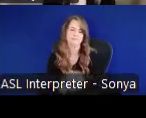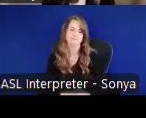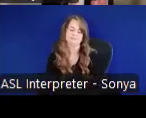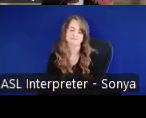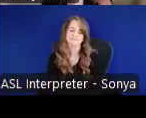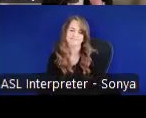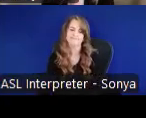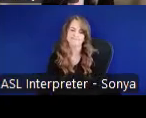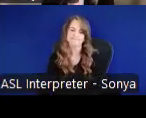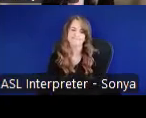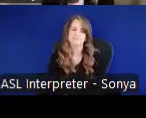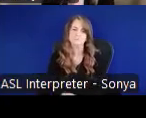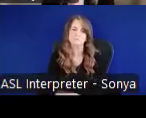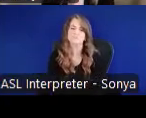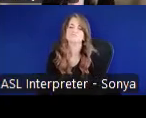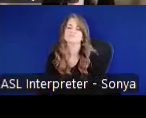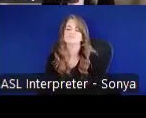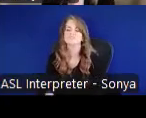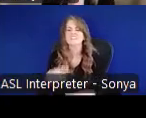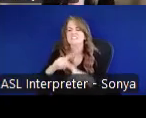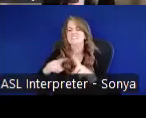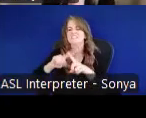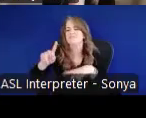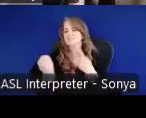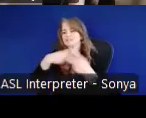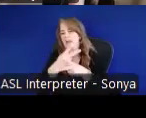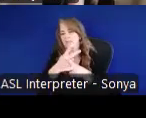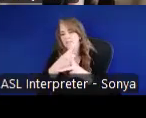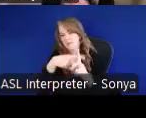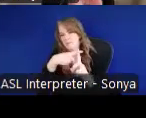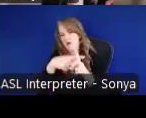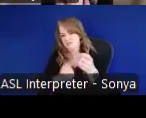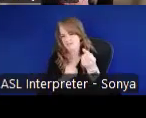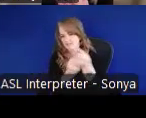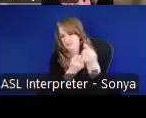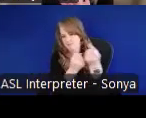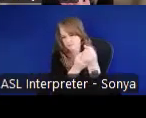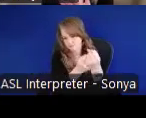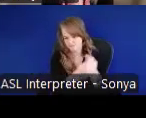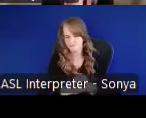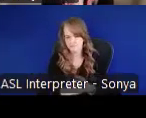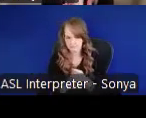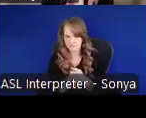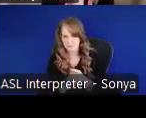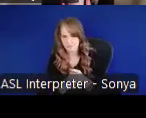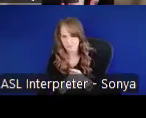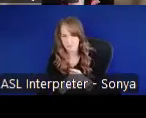Here are just some examples of different types of positive reinforcement. Really, what I like to emphasize with this